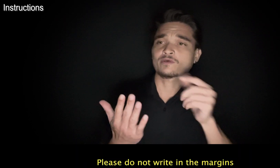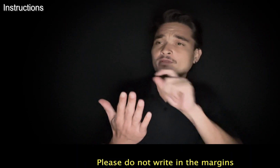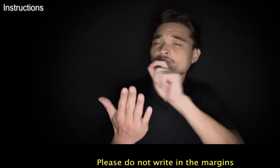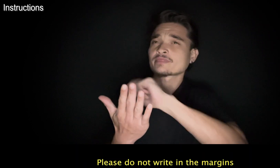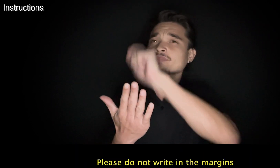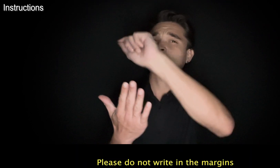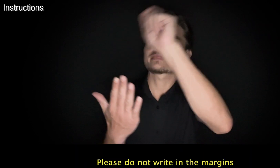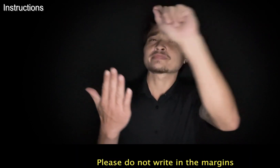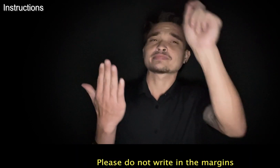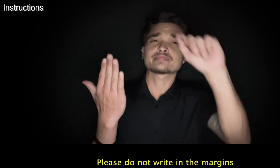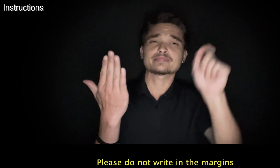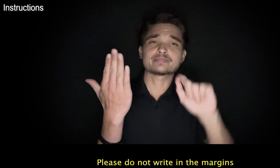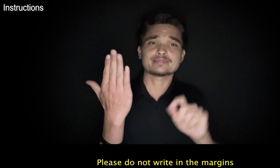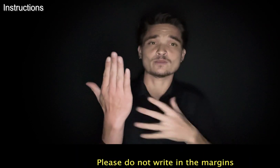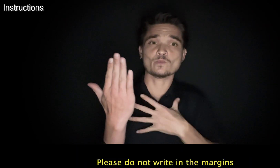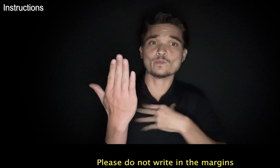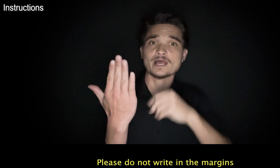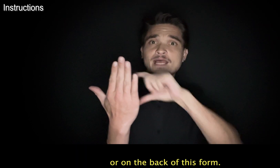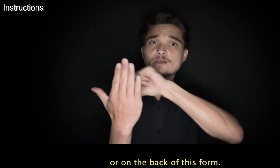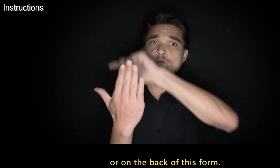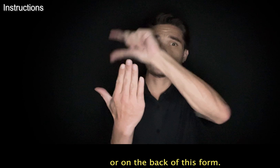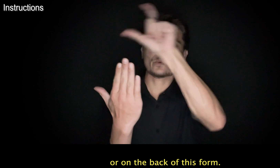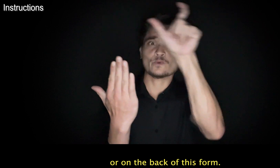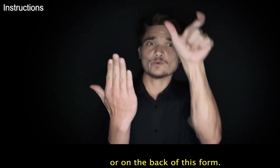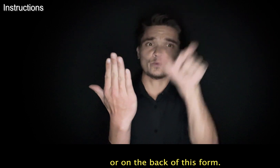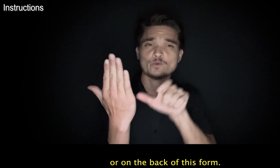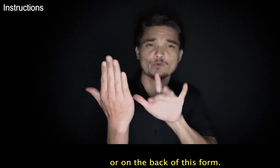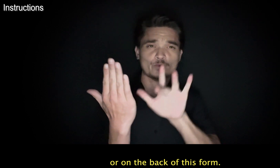Please do not write in the margins or on the back of this form.